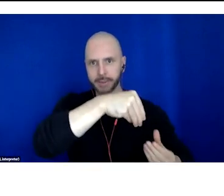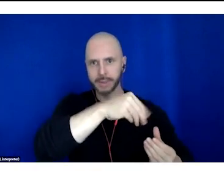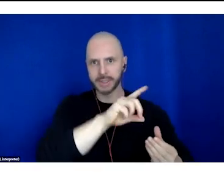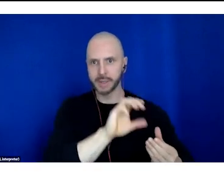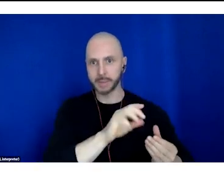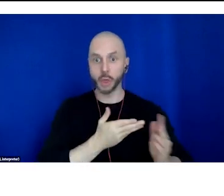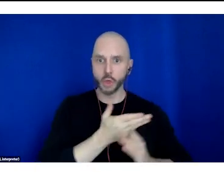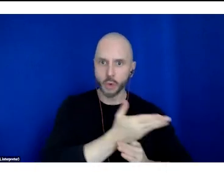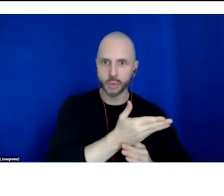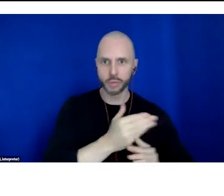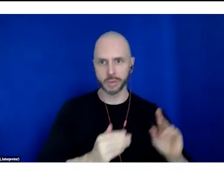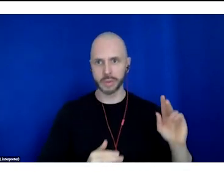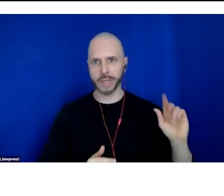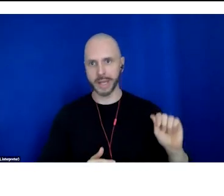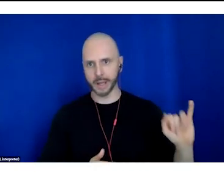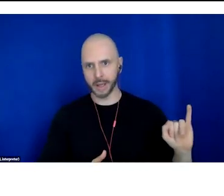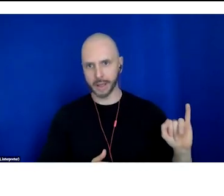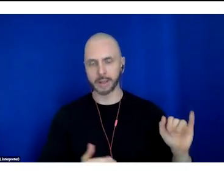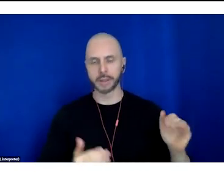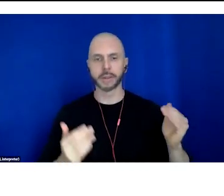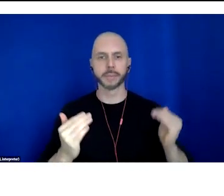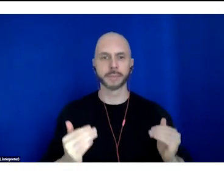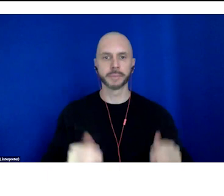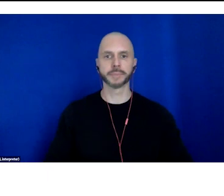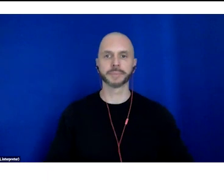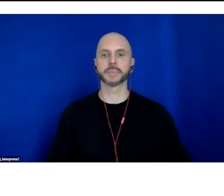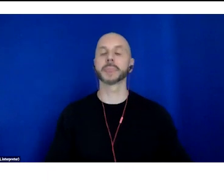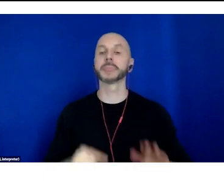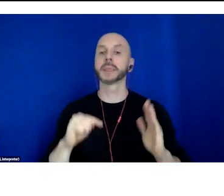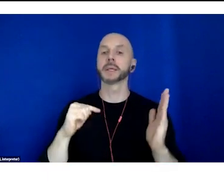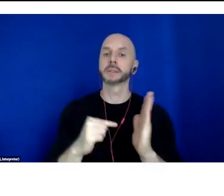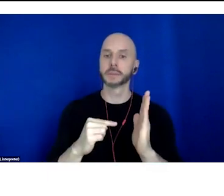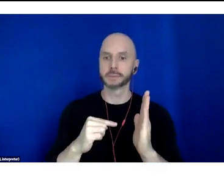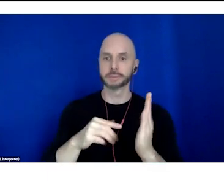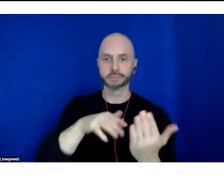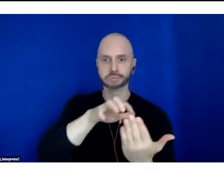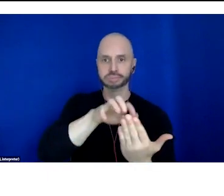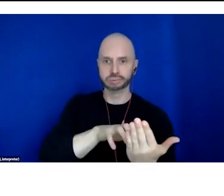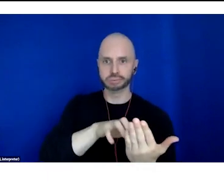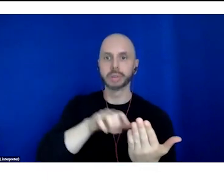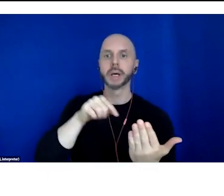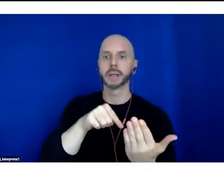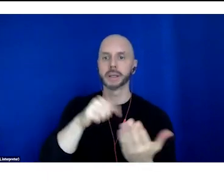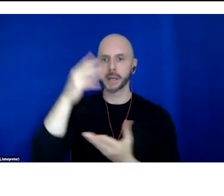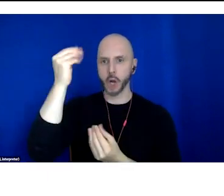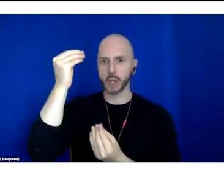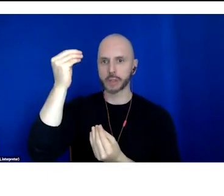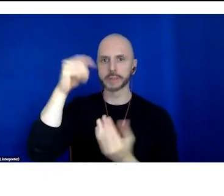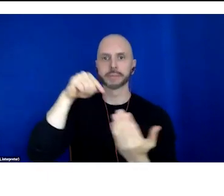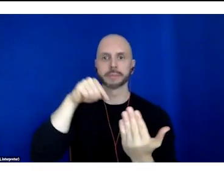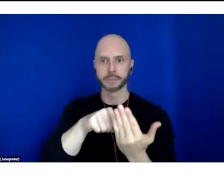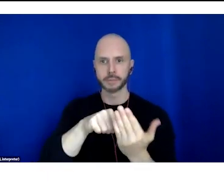obviously focused on content creation and editing, but publishing involves far more